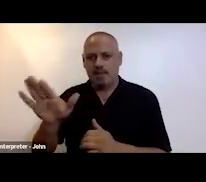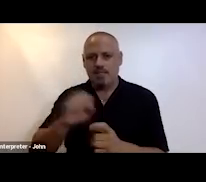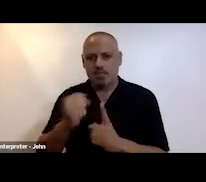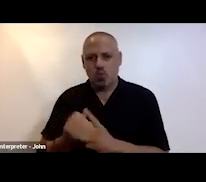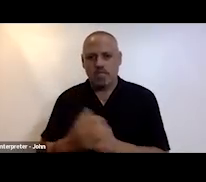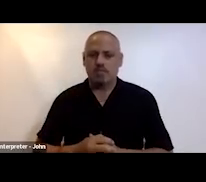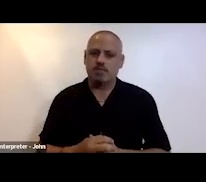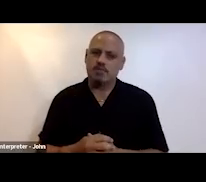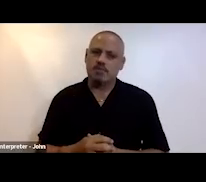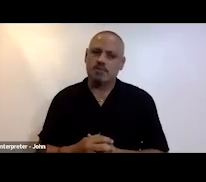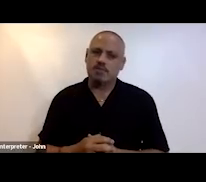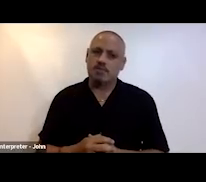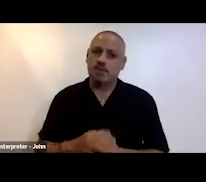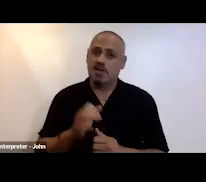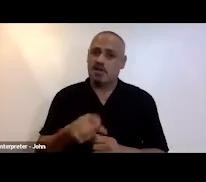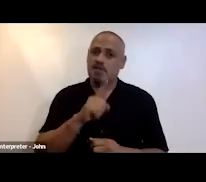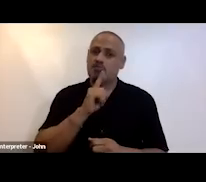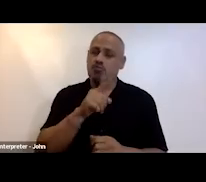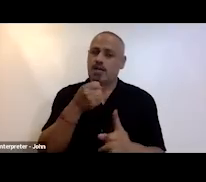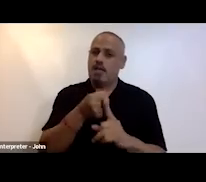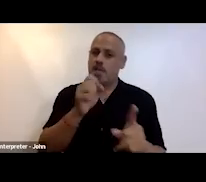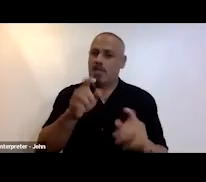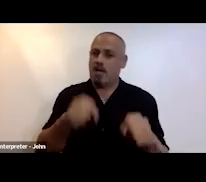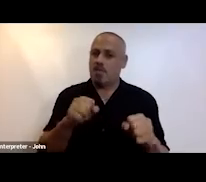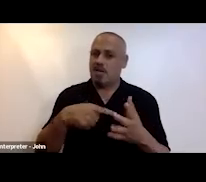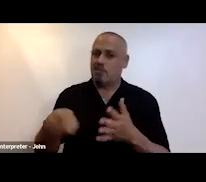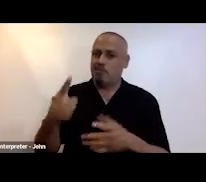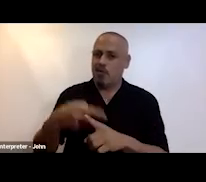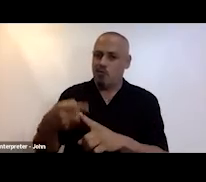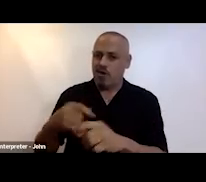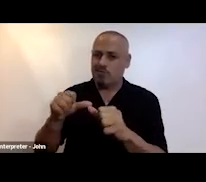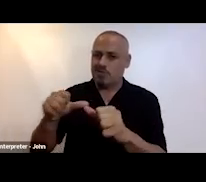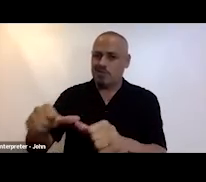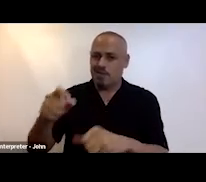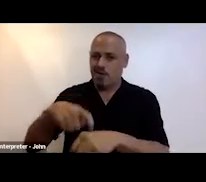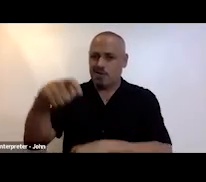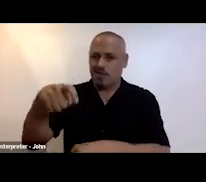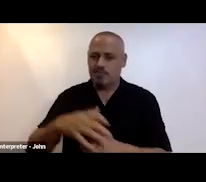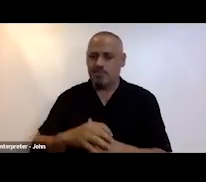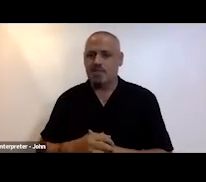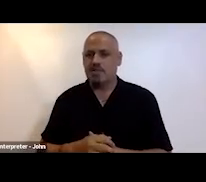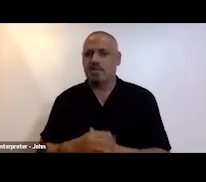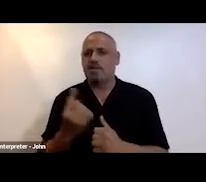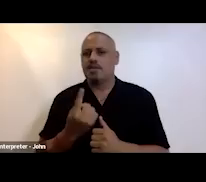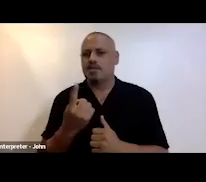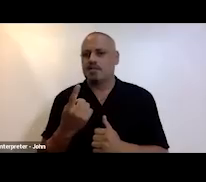So this can obviously impact their ability to pay rent consistently and on time. Some thing that our case managers